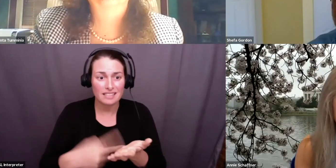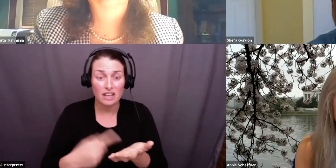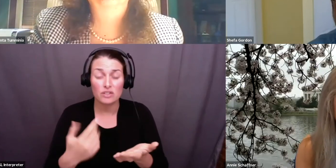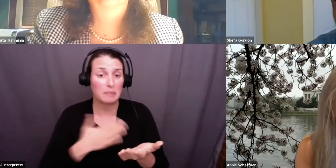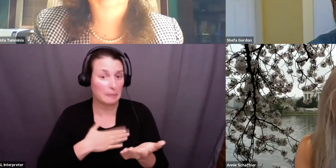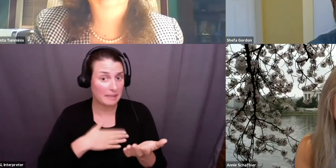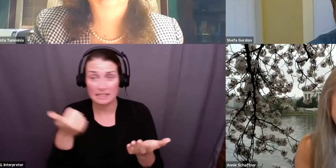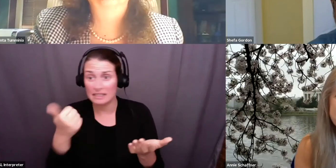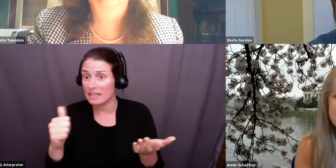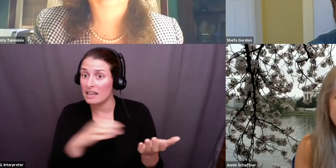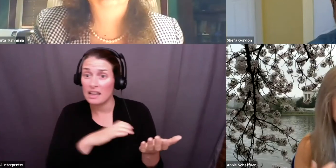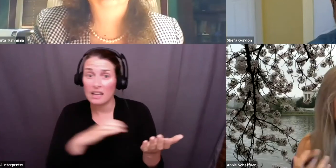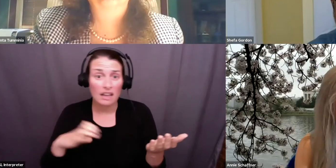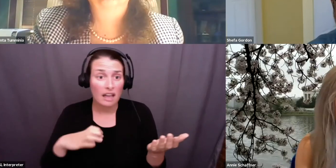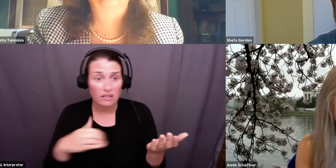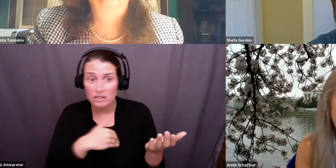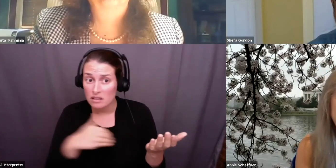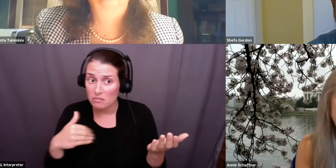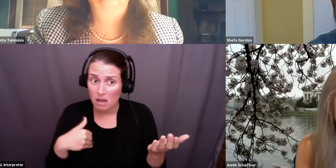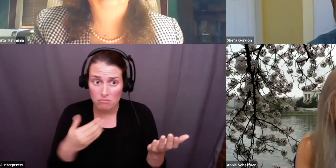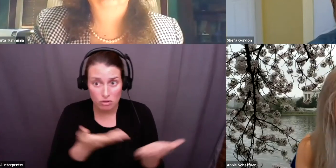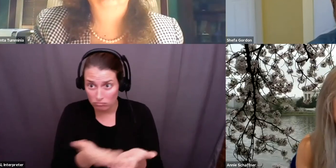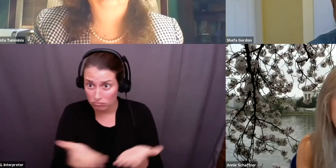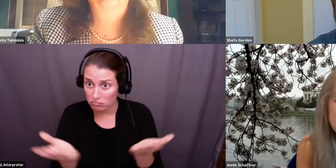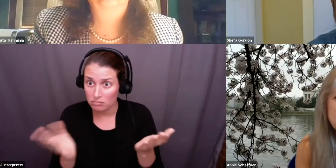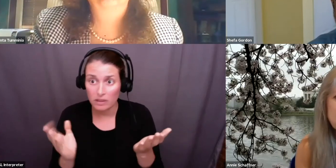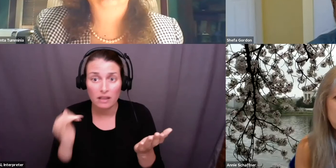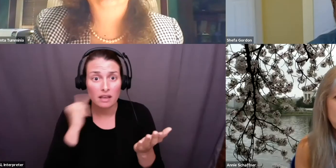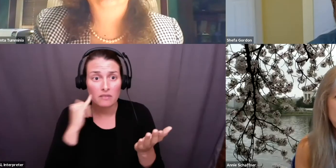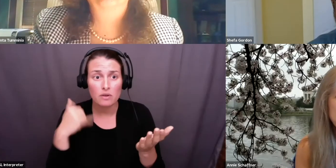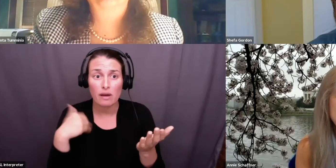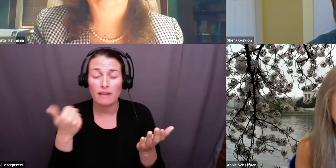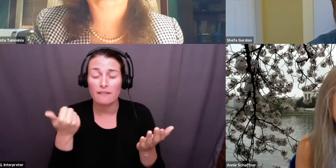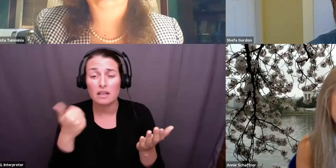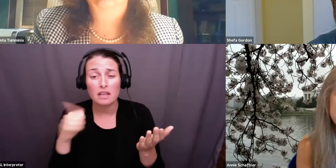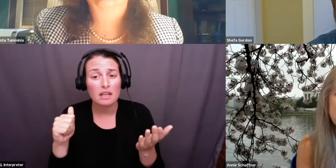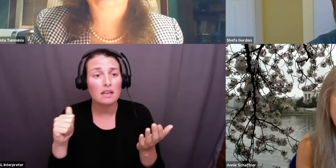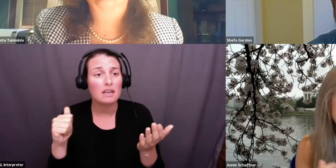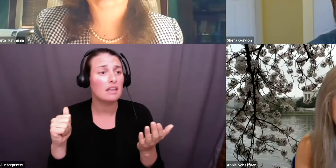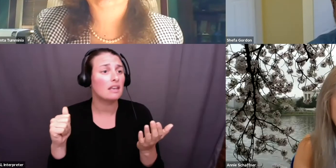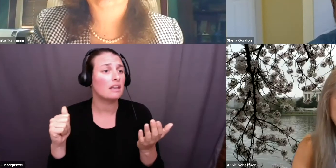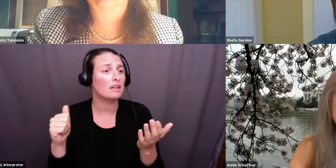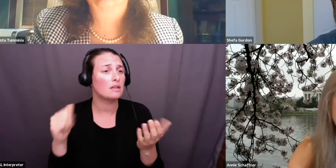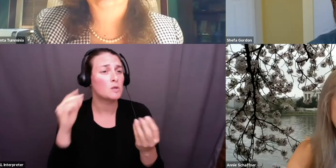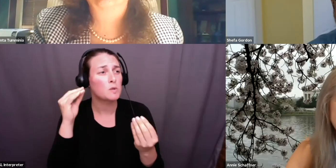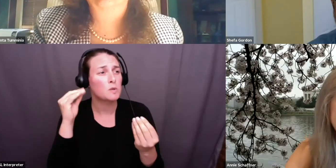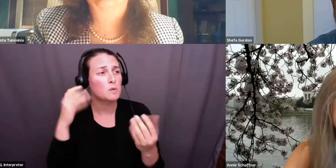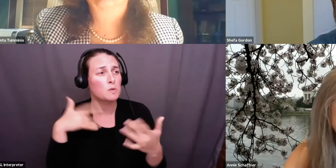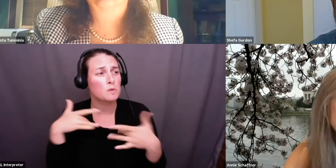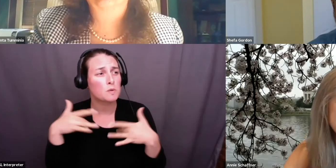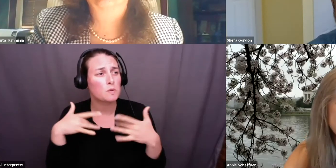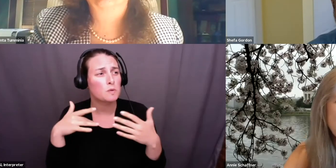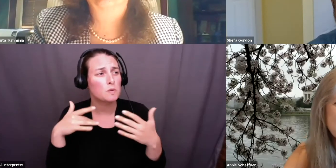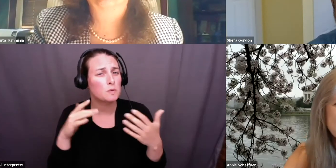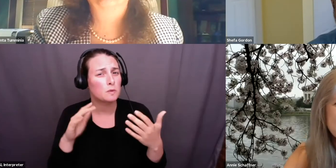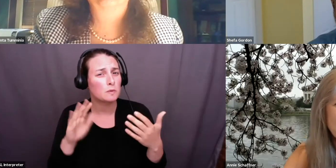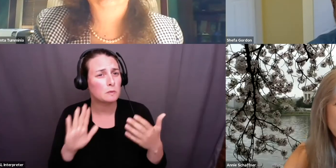who... If you have any concerns, anything else you want to say, now is the time. So,